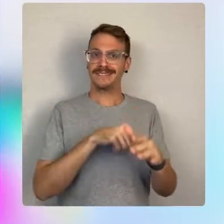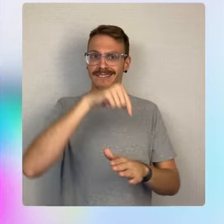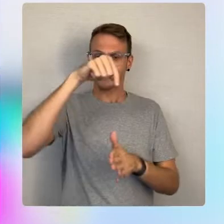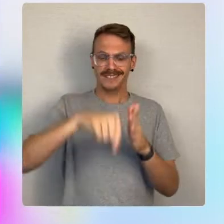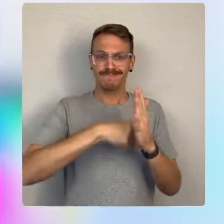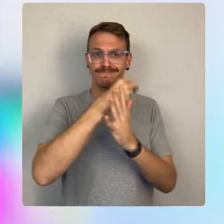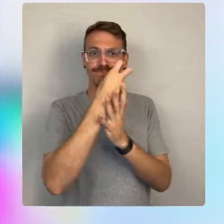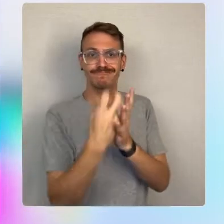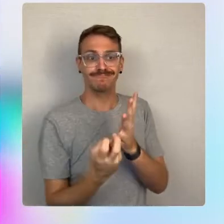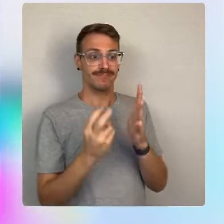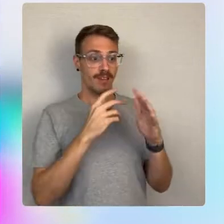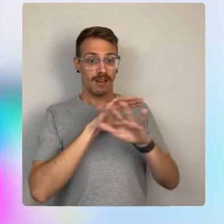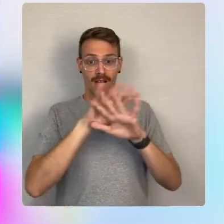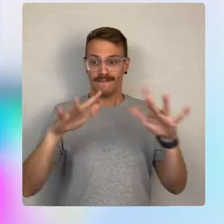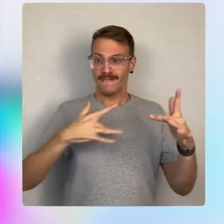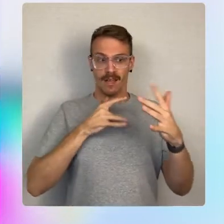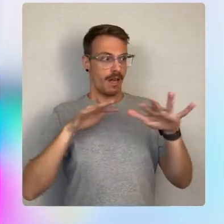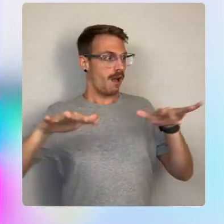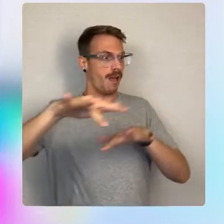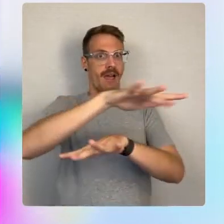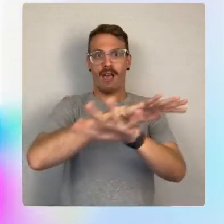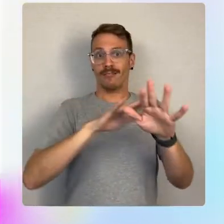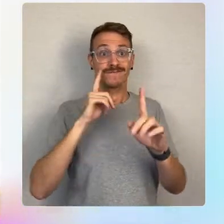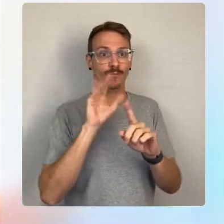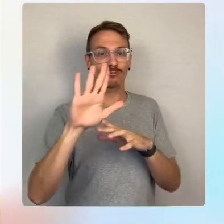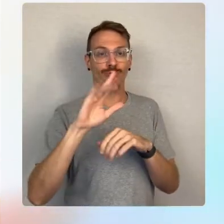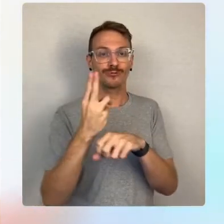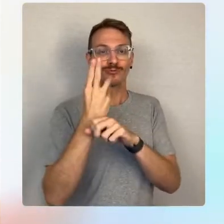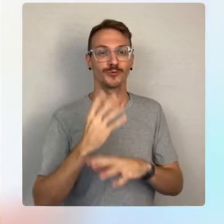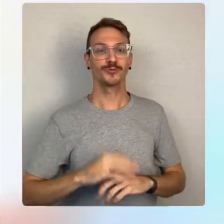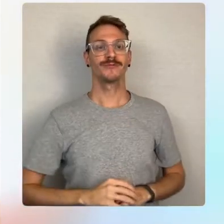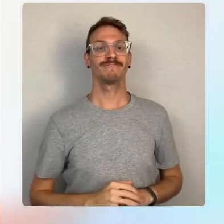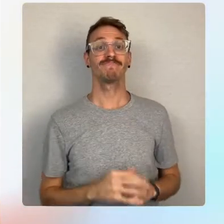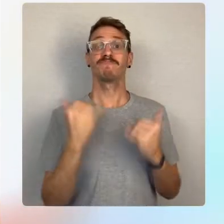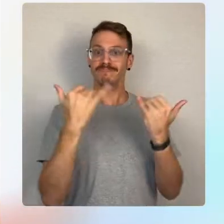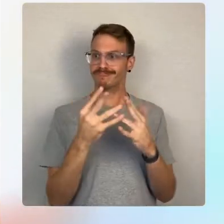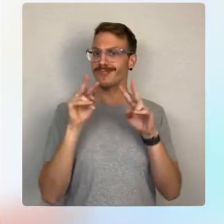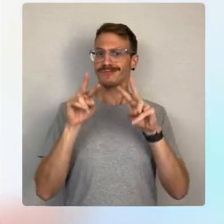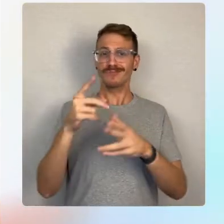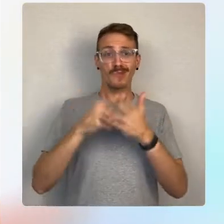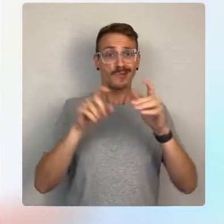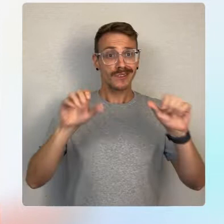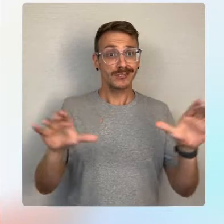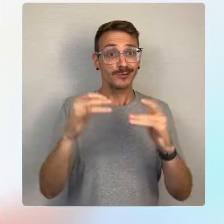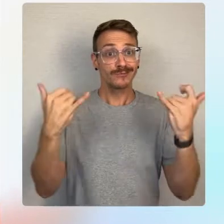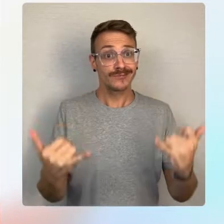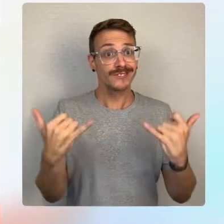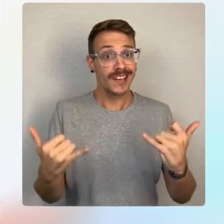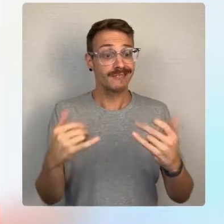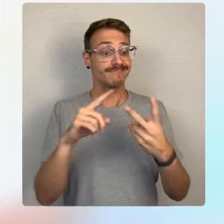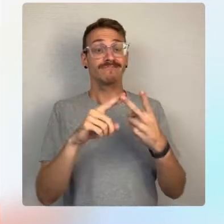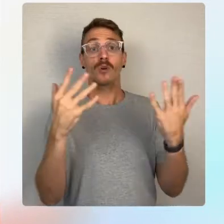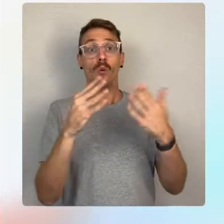embodiment, and presence for your users. Let's take a look at what you can do today, what's coming up in the future,